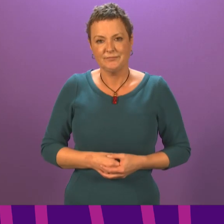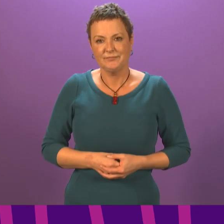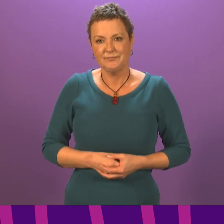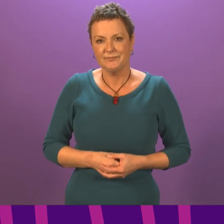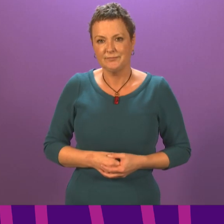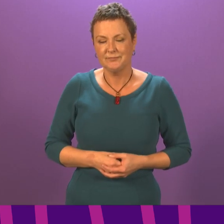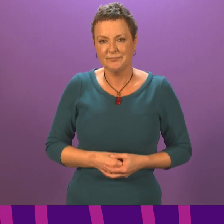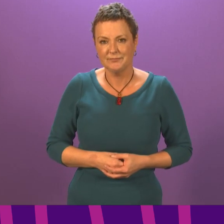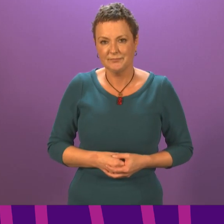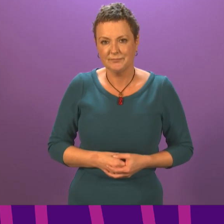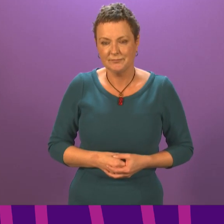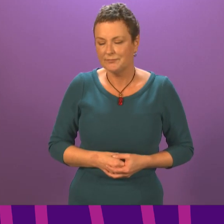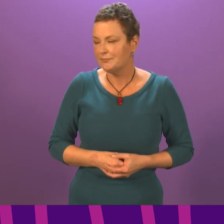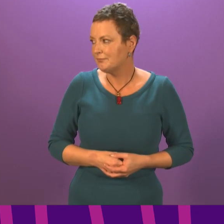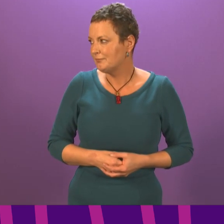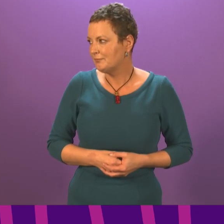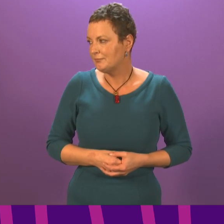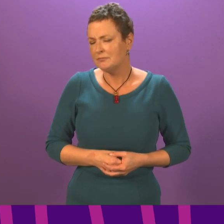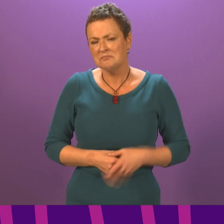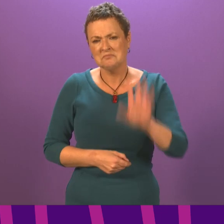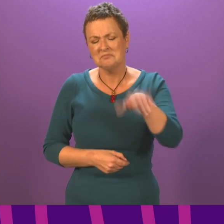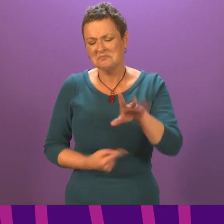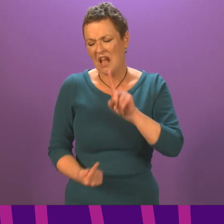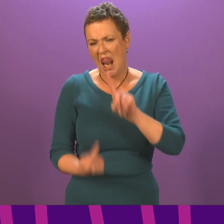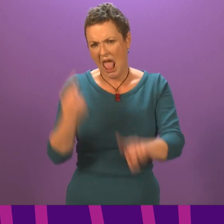week, the Cabinet Secretary for Health and Sport assured me that islanders would have